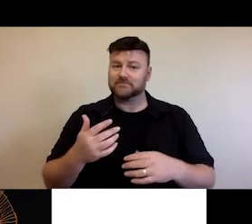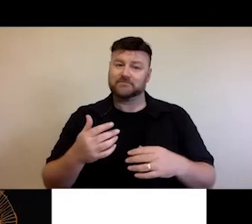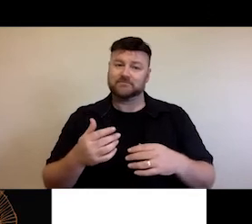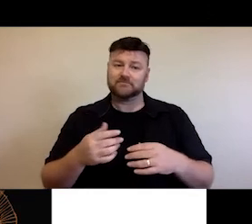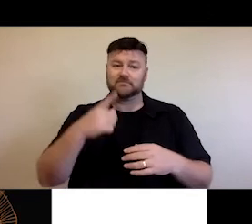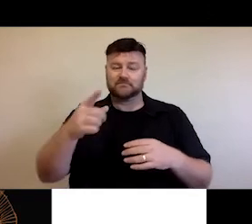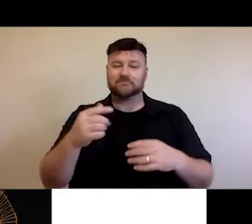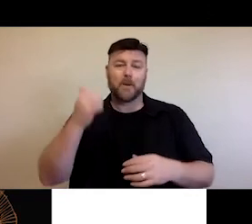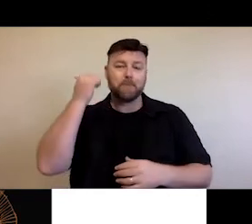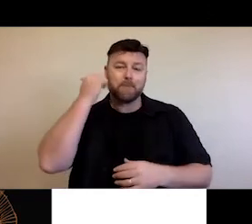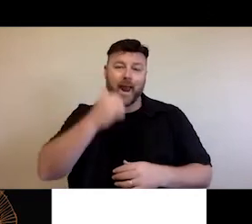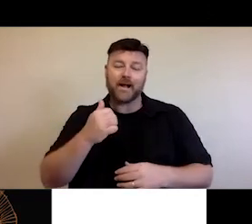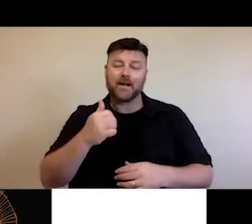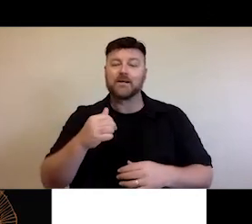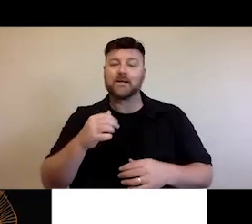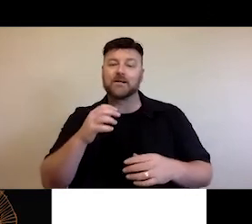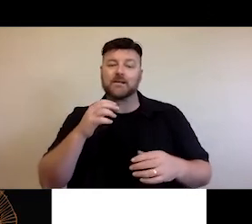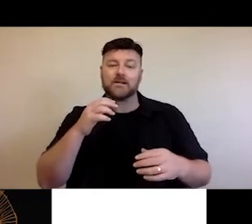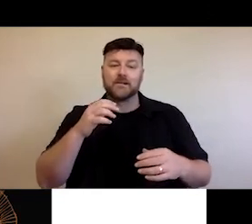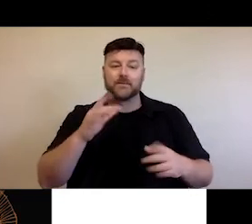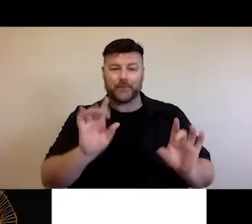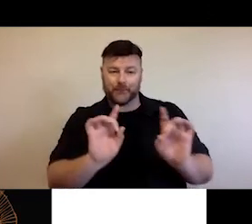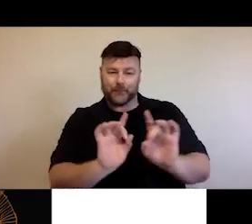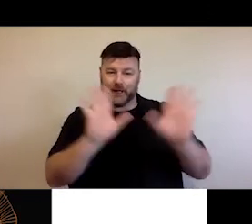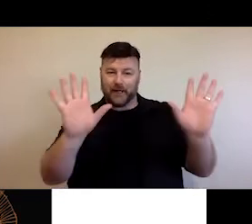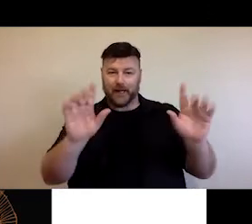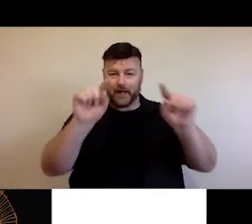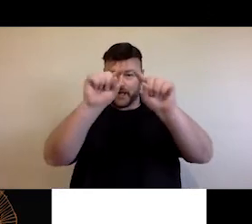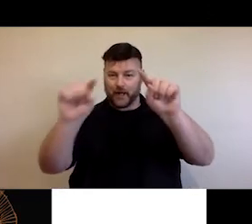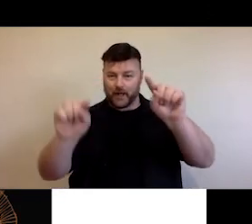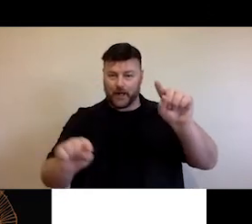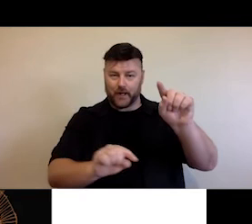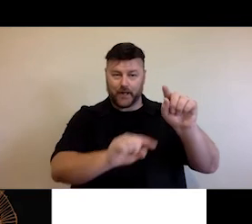It's a black document with a lot of clear, beige and orange writing on it.